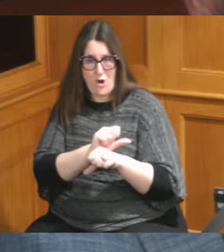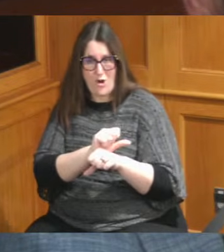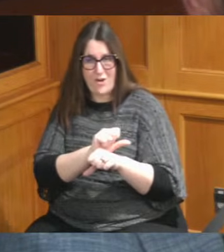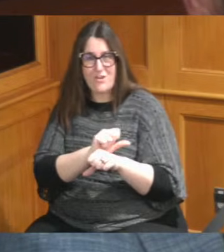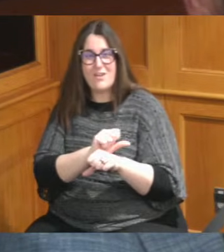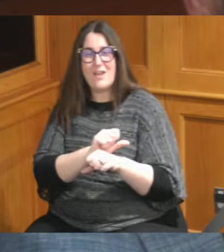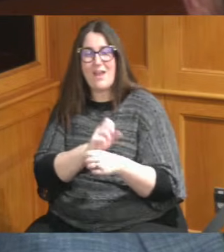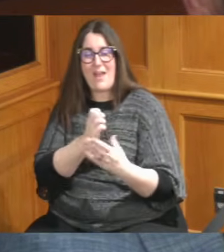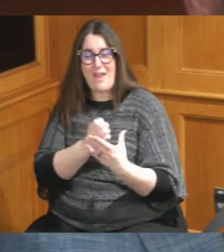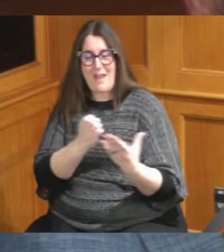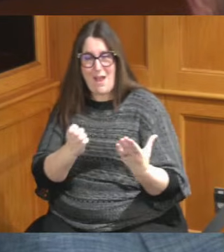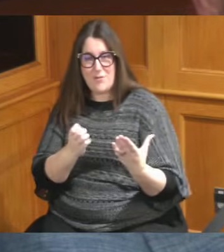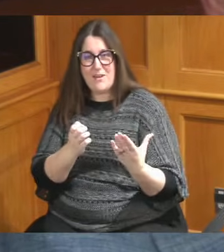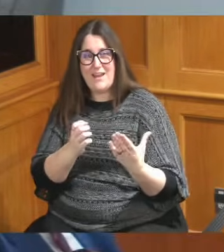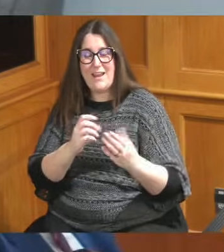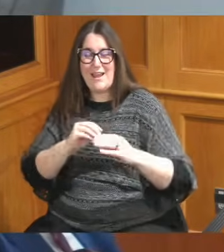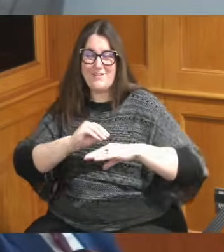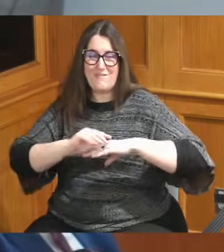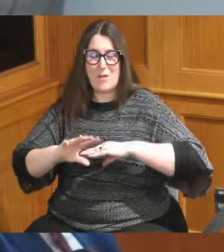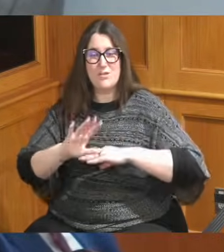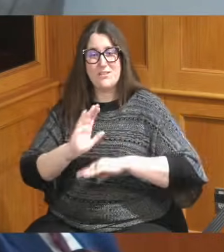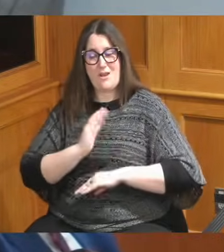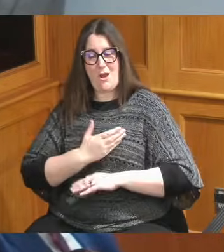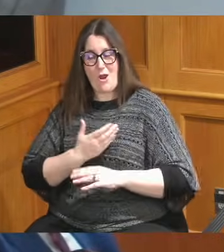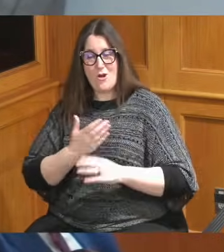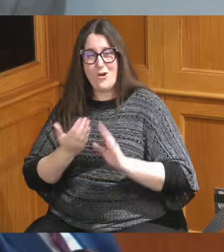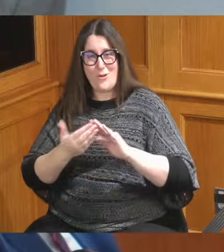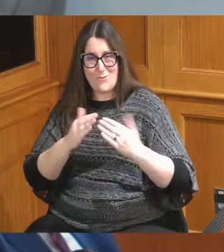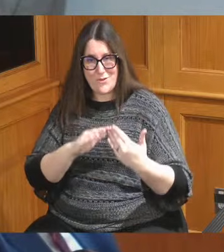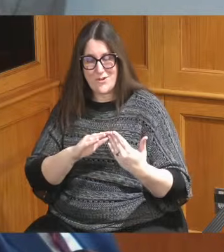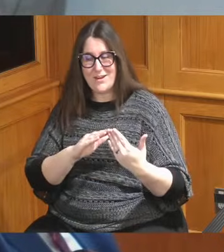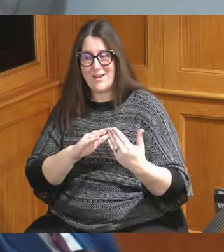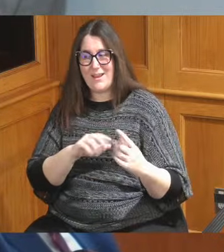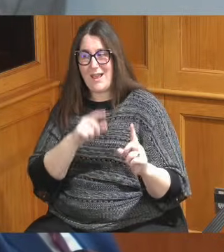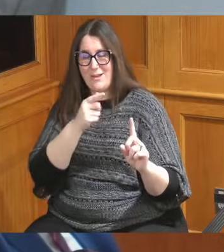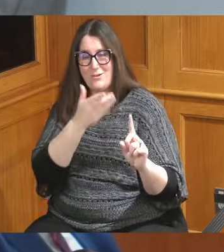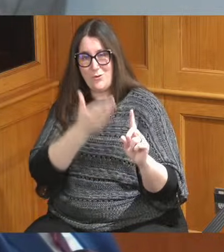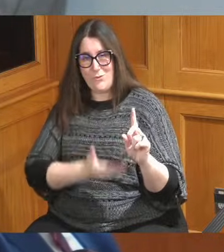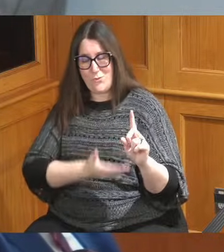and vibrancy of our community. And whereas District Chief Carstell Winston has served